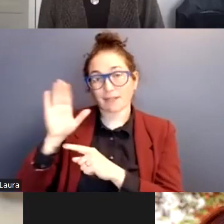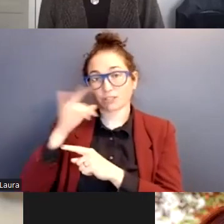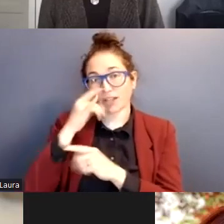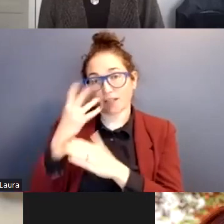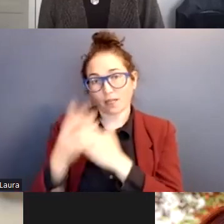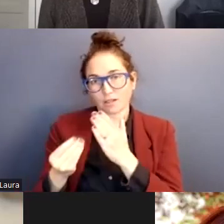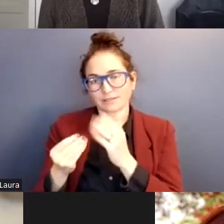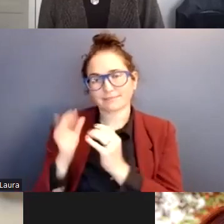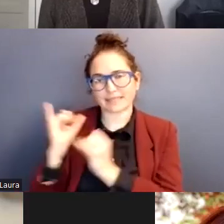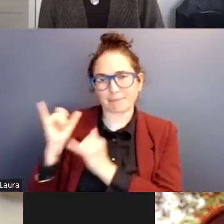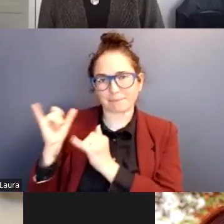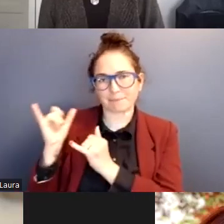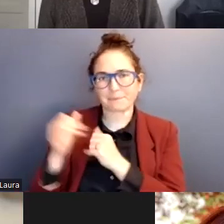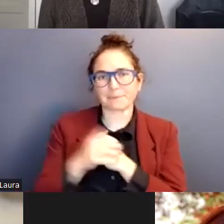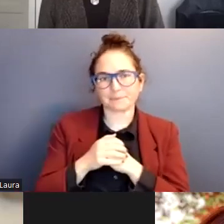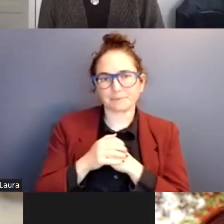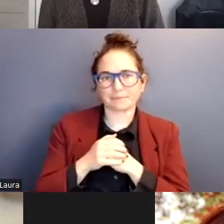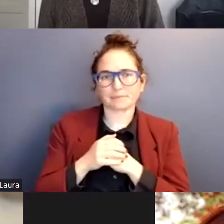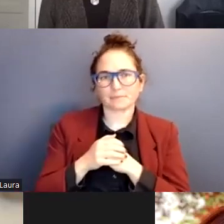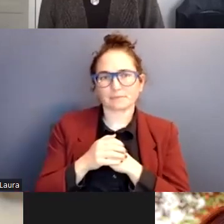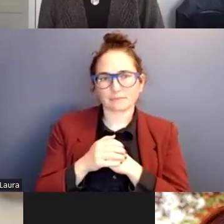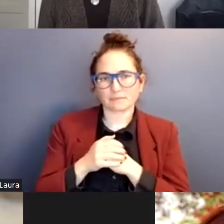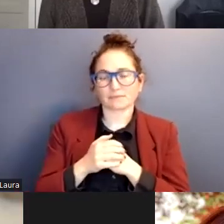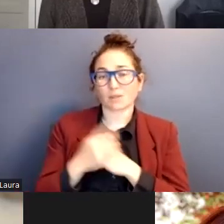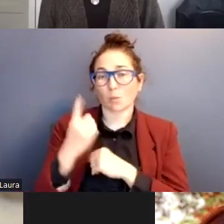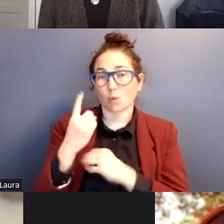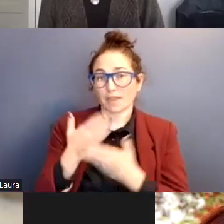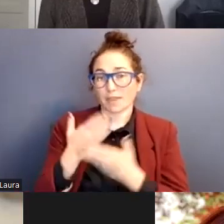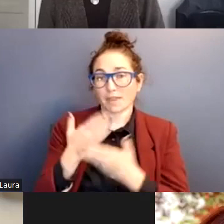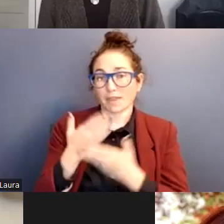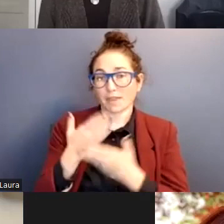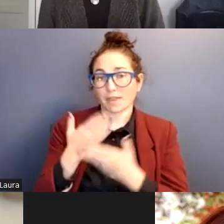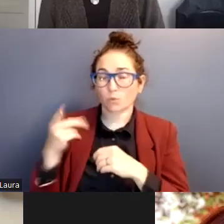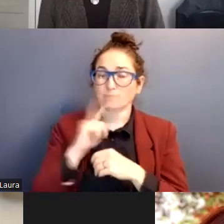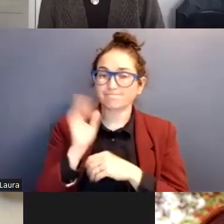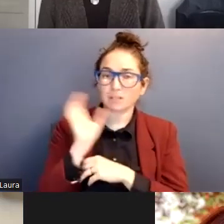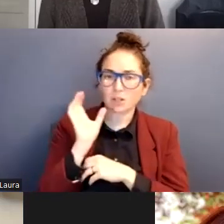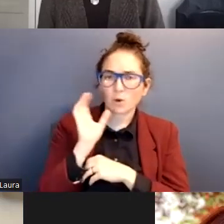had in one of the things that we look for is like, what is a word